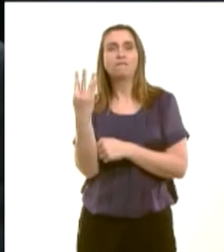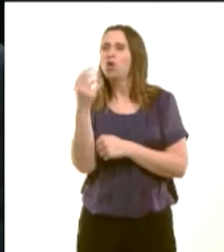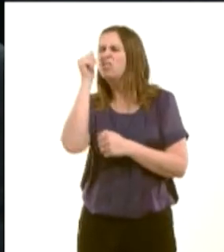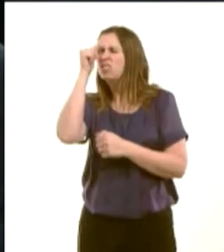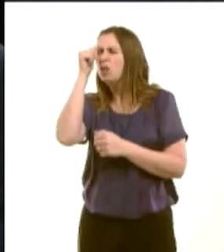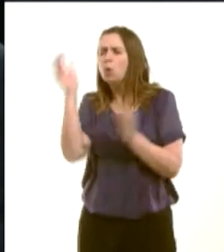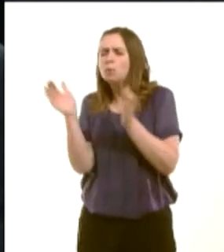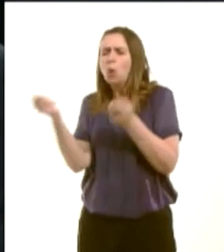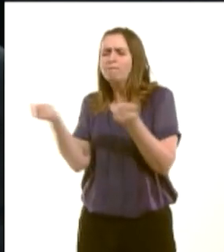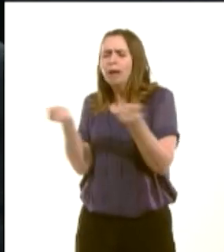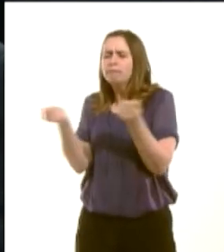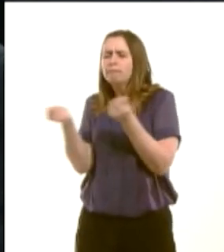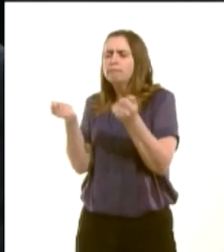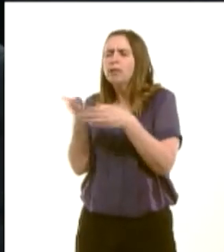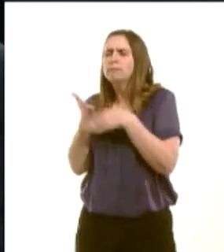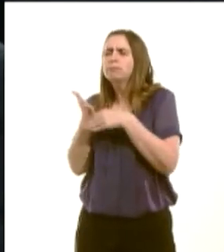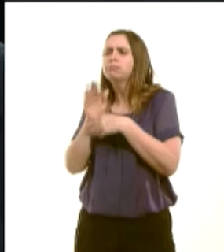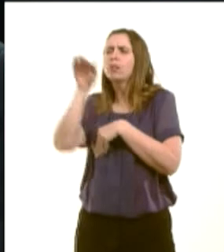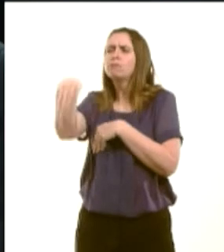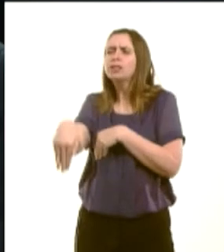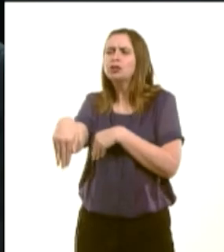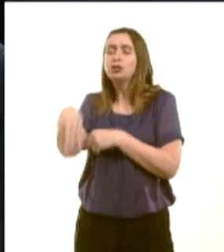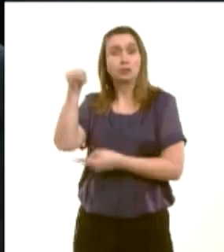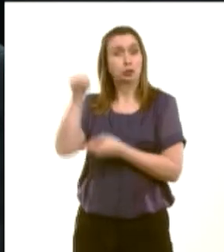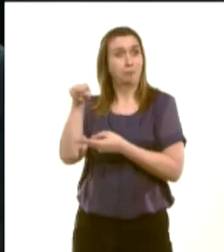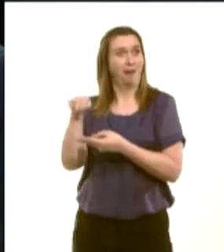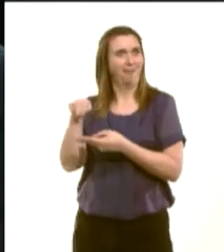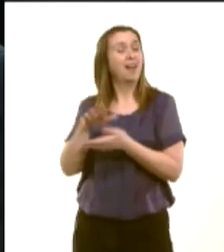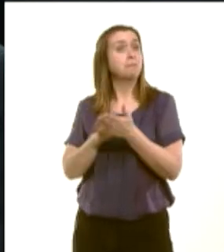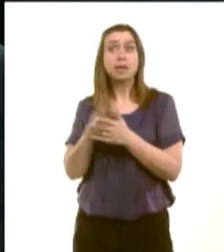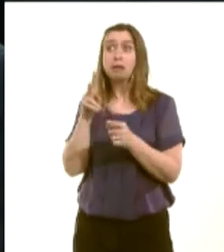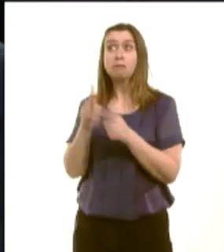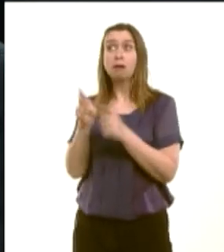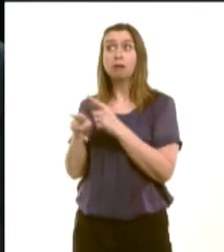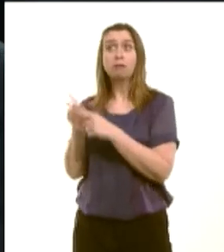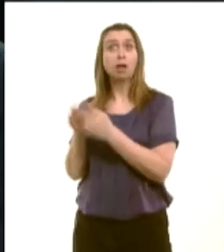of these are welcome cuts Iím sure. First Minister, Iím sure you do agree with me more